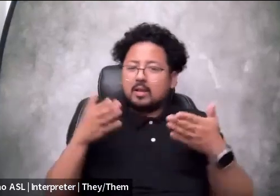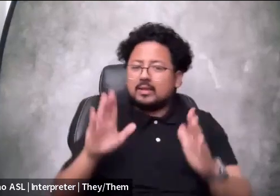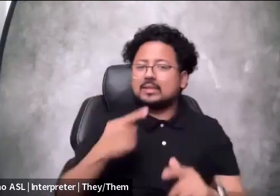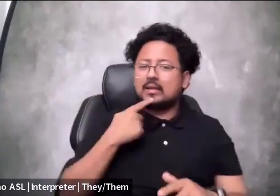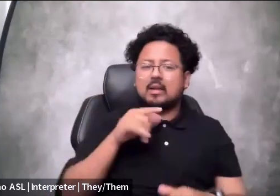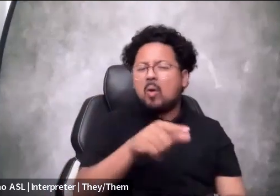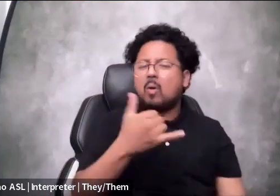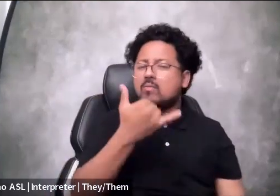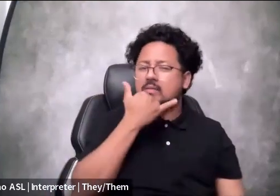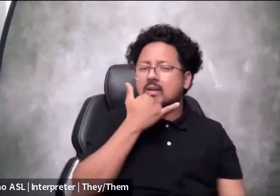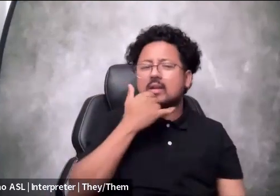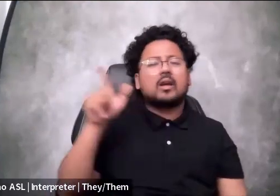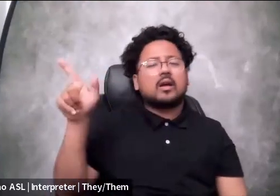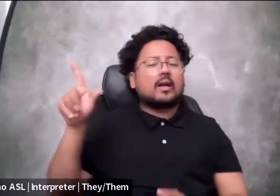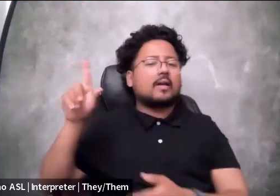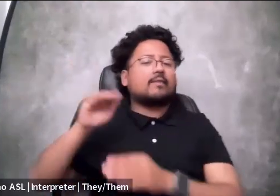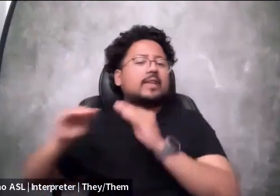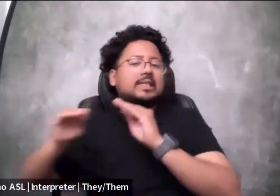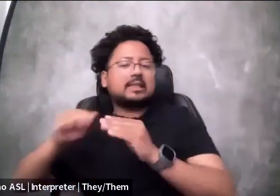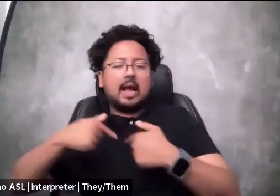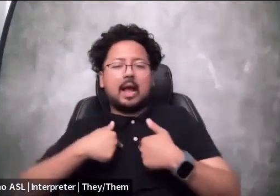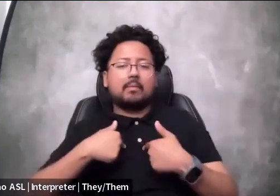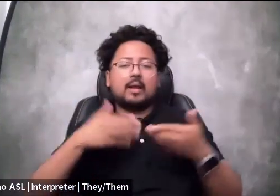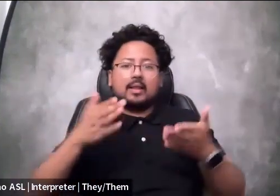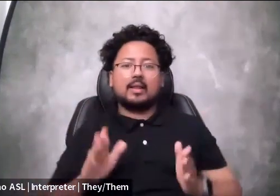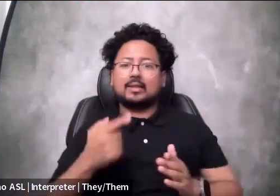We'll have the print fixed and I'm allowed to oversee and be like, no,